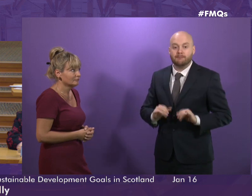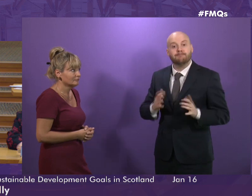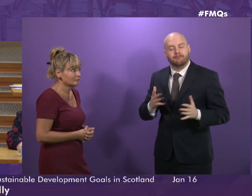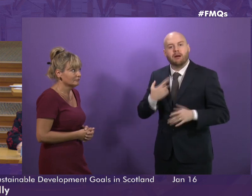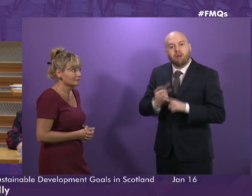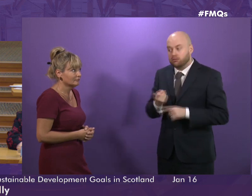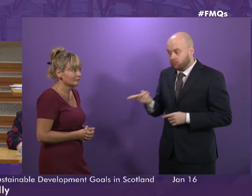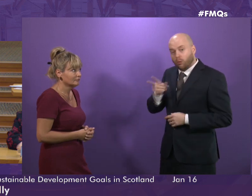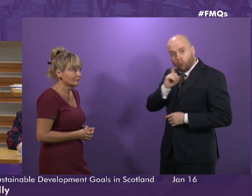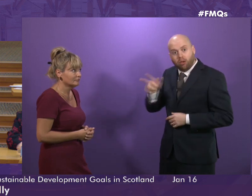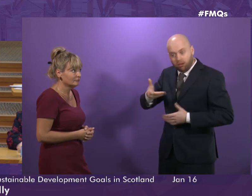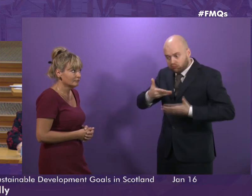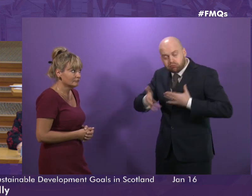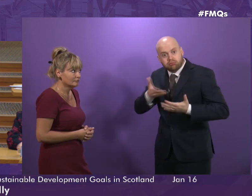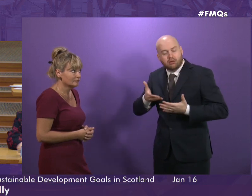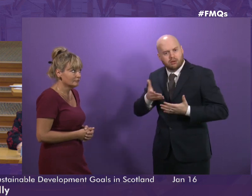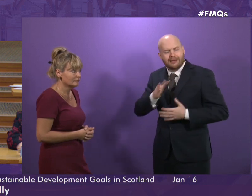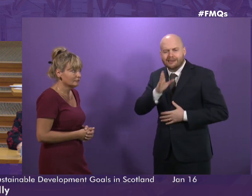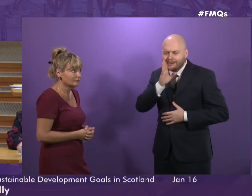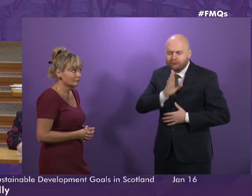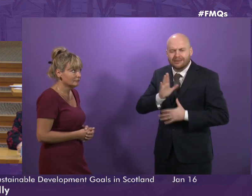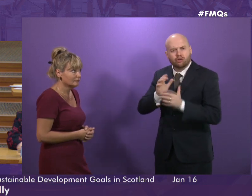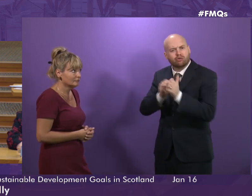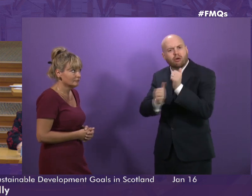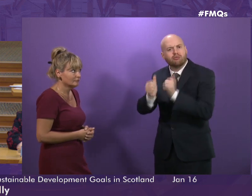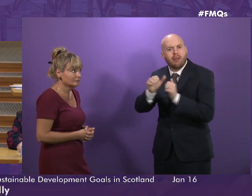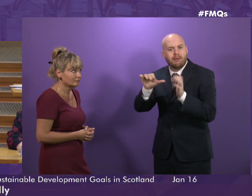to deal with the serious structural problems in Police Scotland?